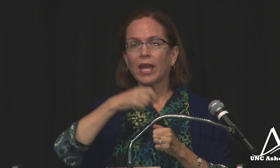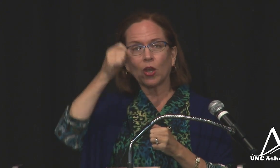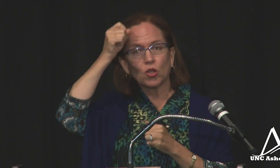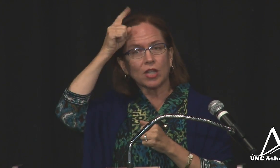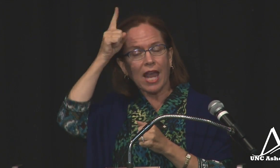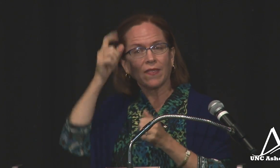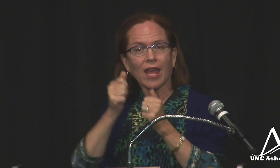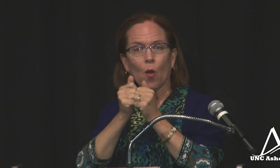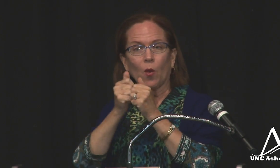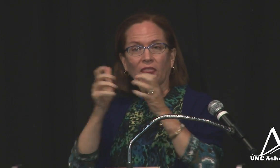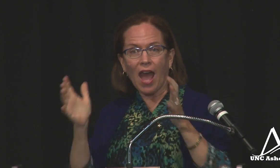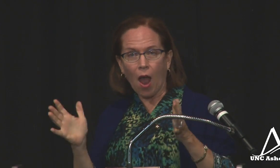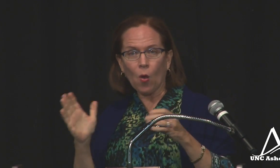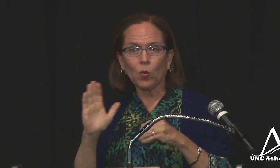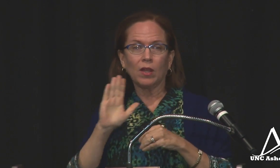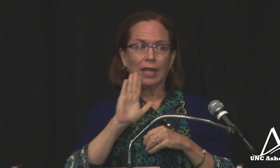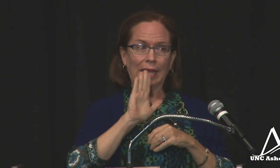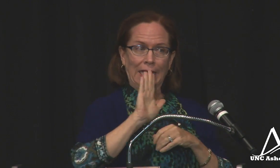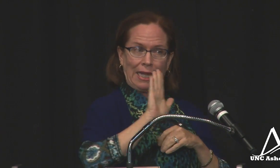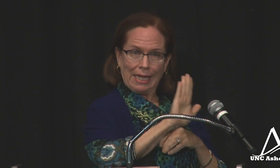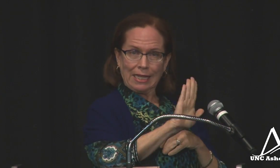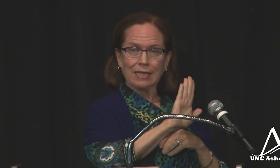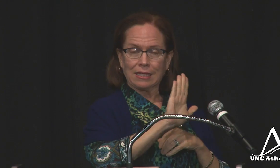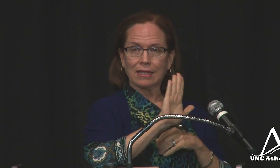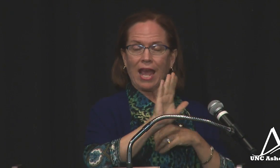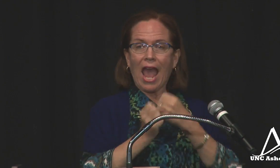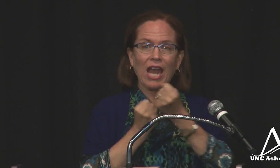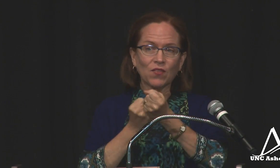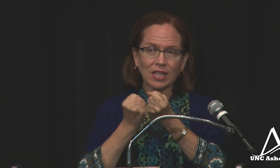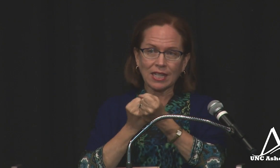We understand that without his advocacy,